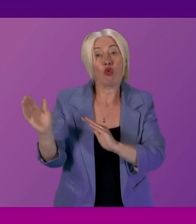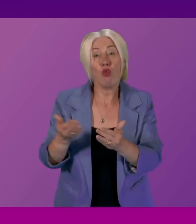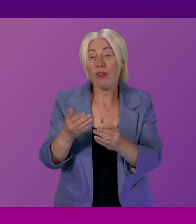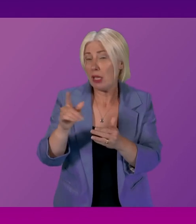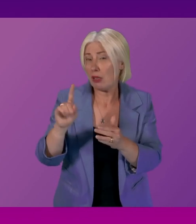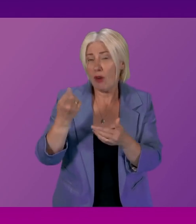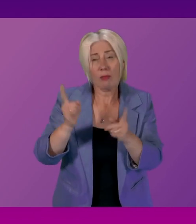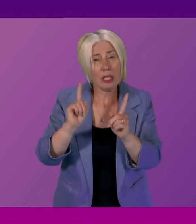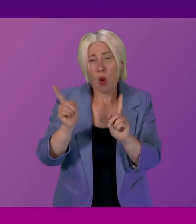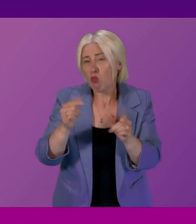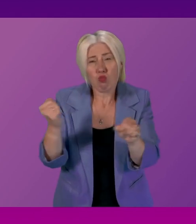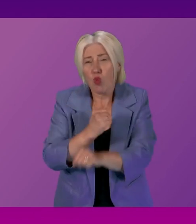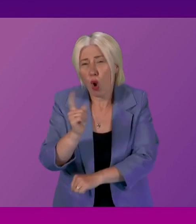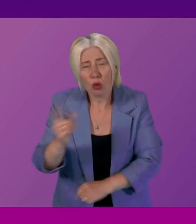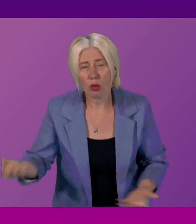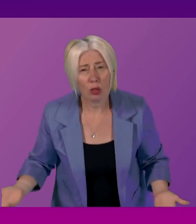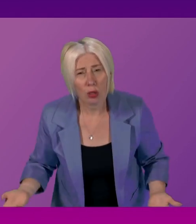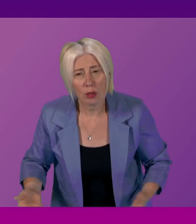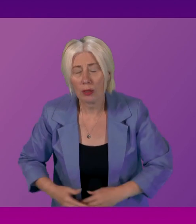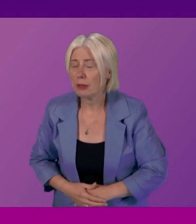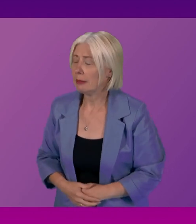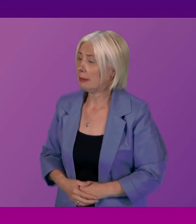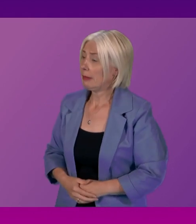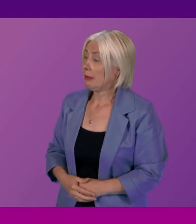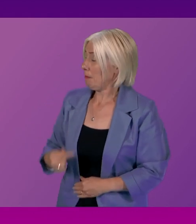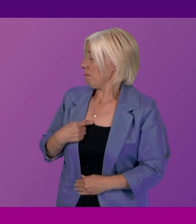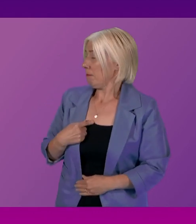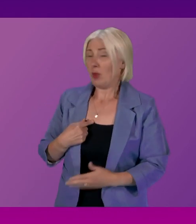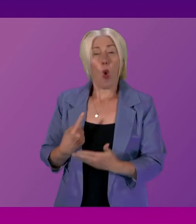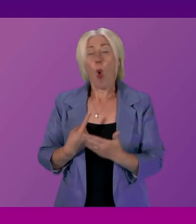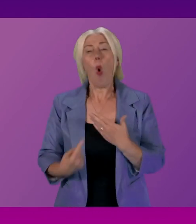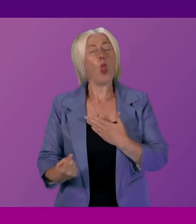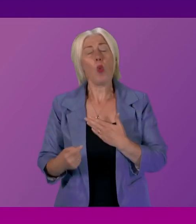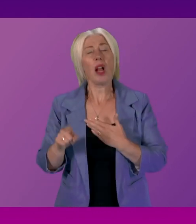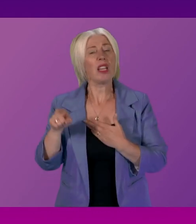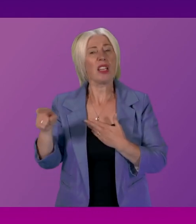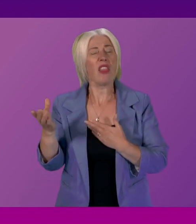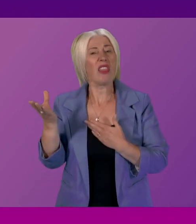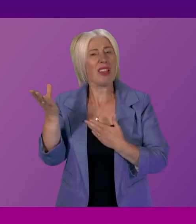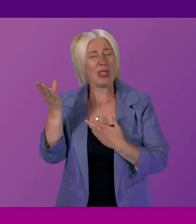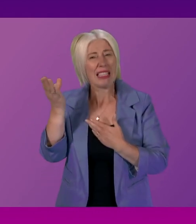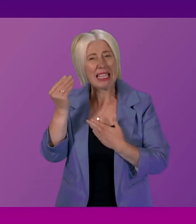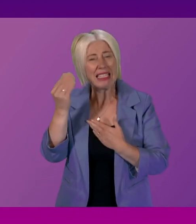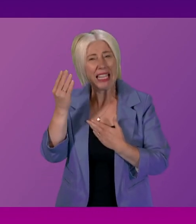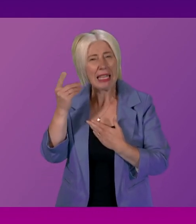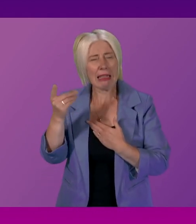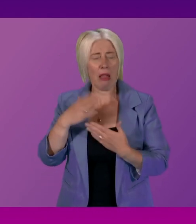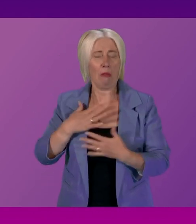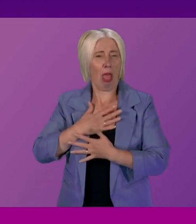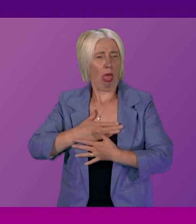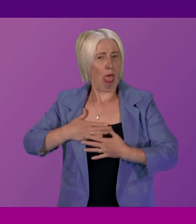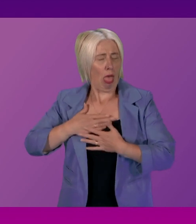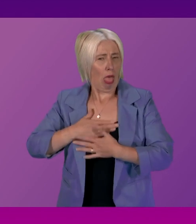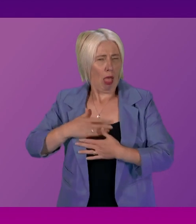I cannot be the only one who listened to that question who is disturbed by the insinuation